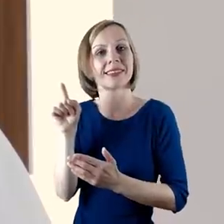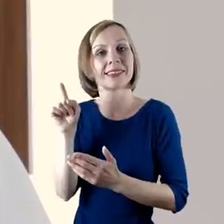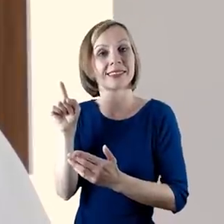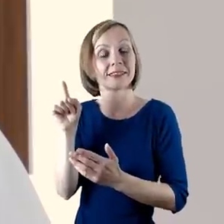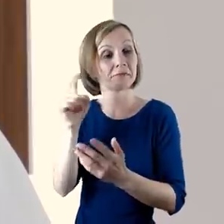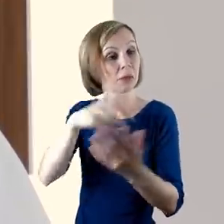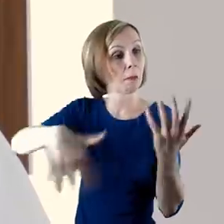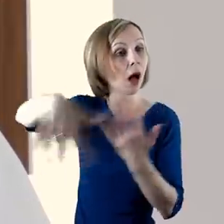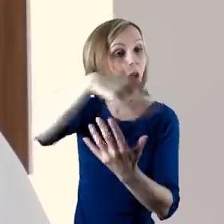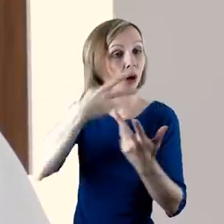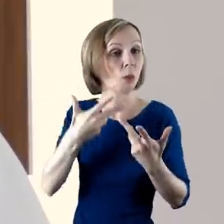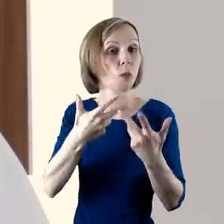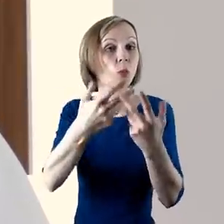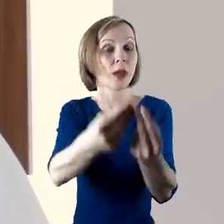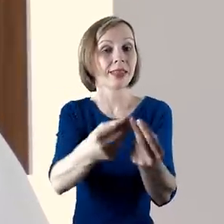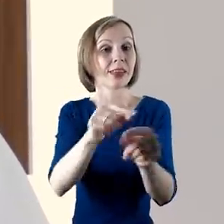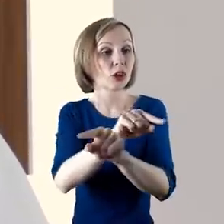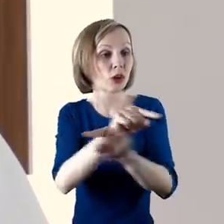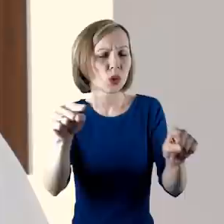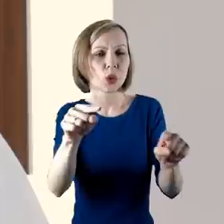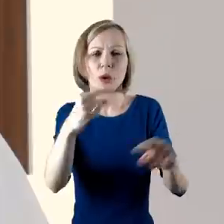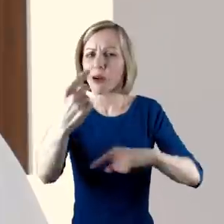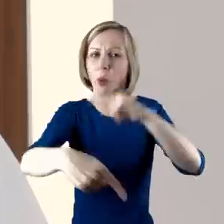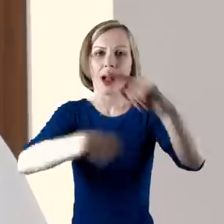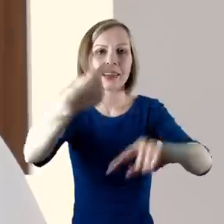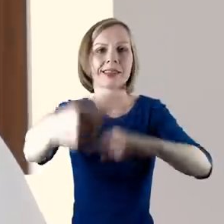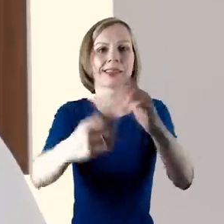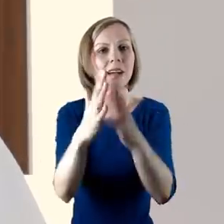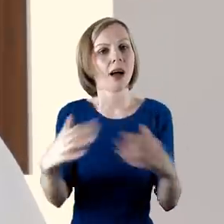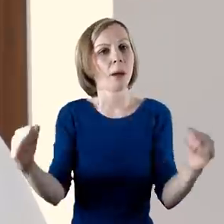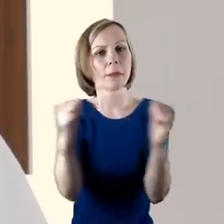be among you and remain with you, always. (All) Amen.